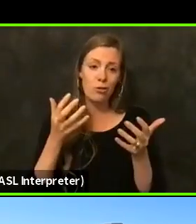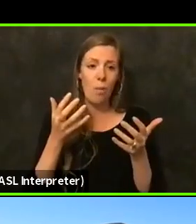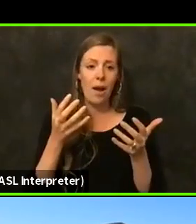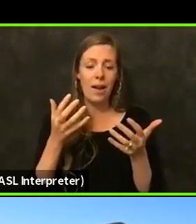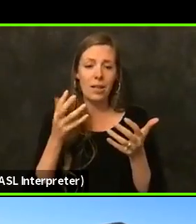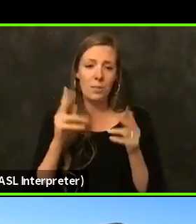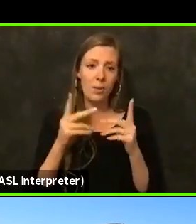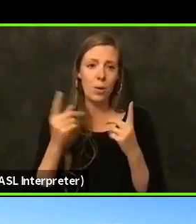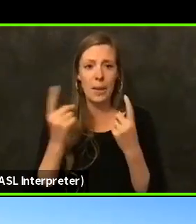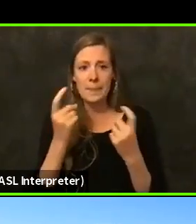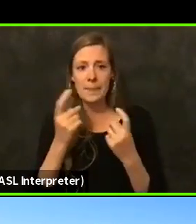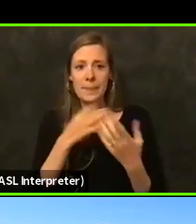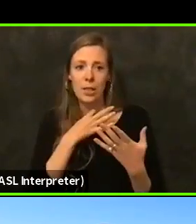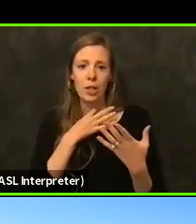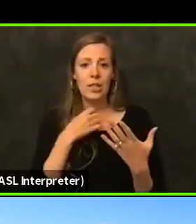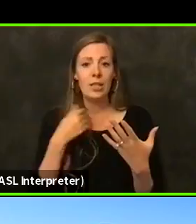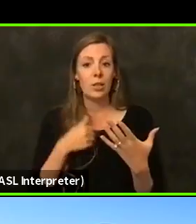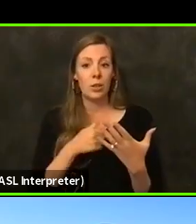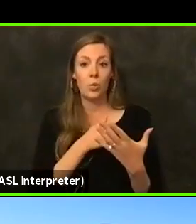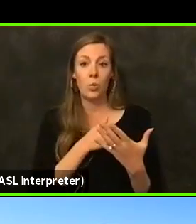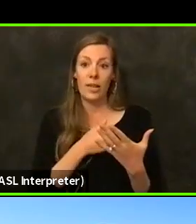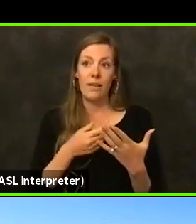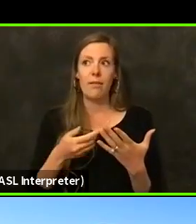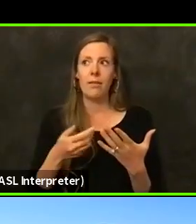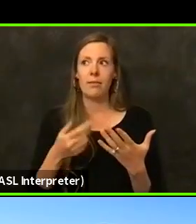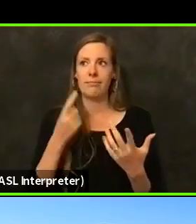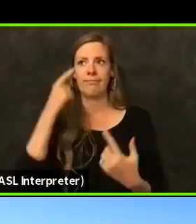And we in public health have asked that of ourselves many, many times.